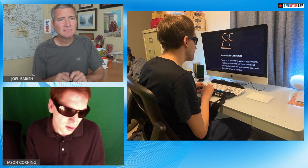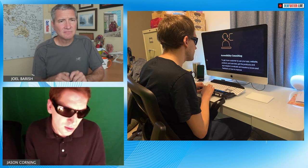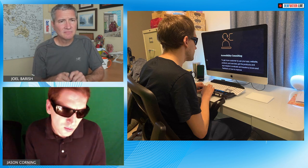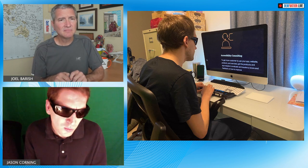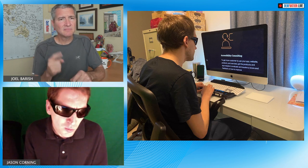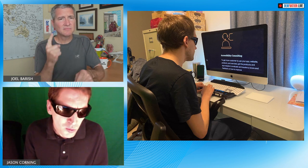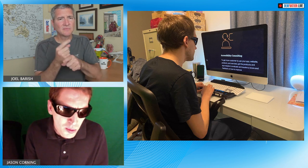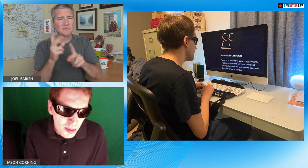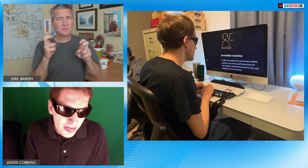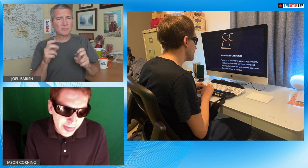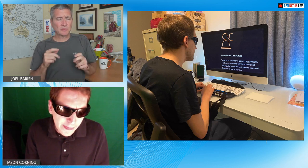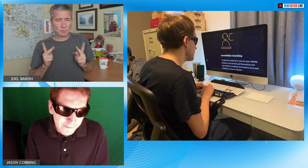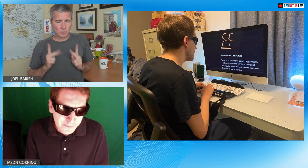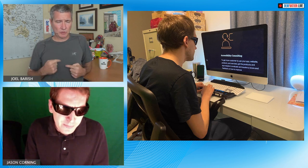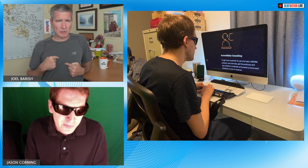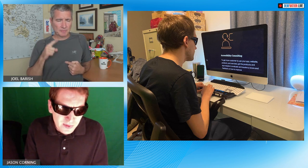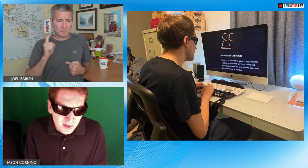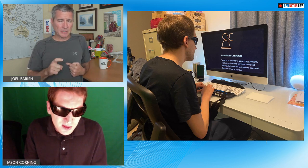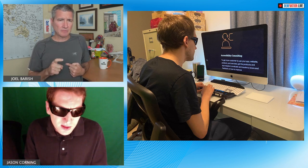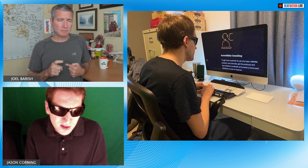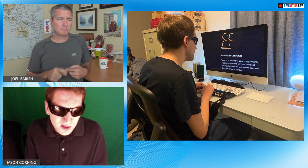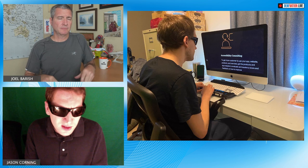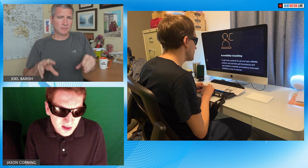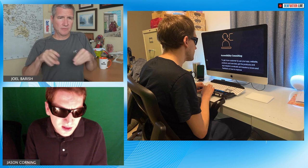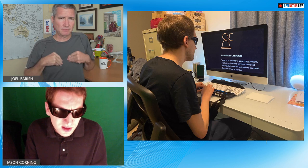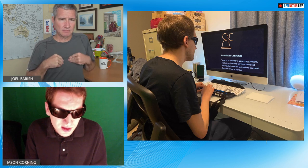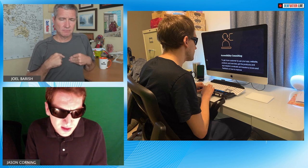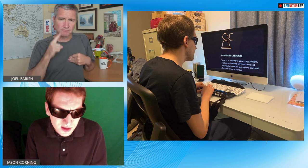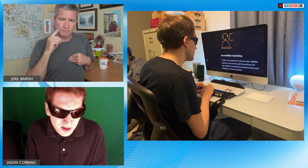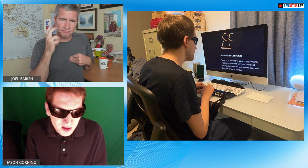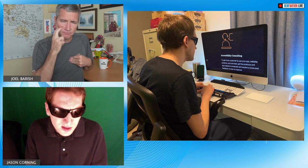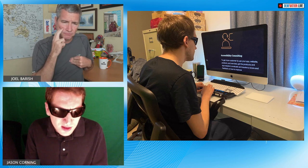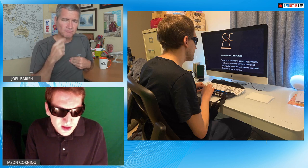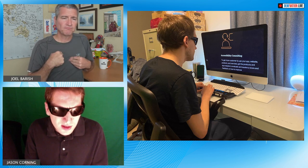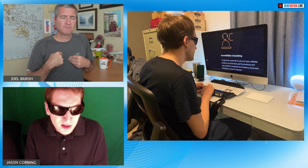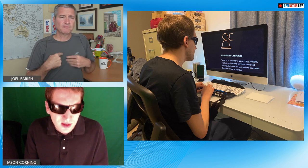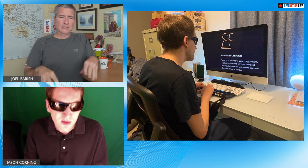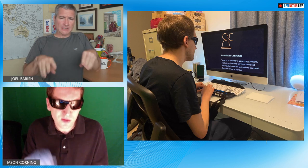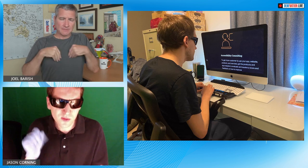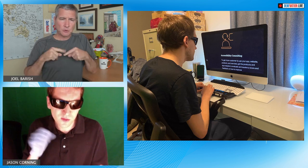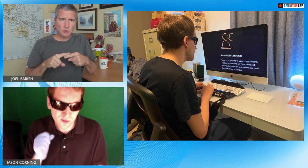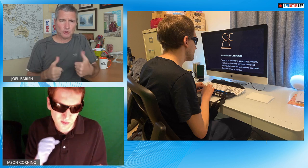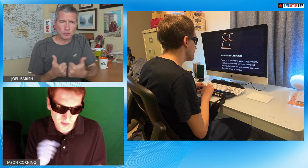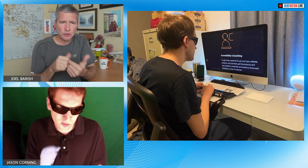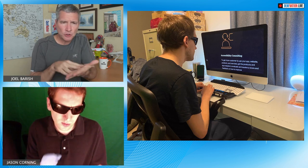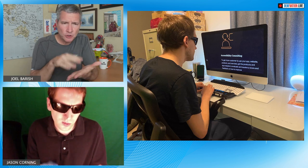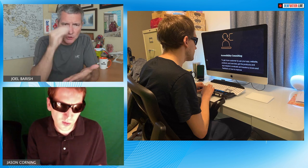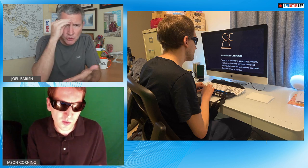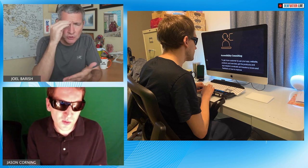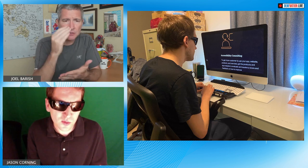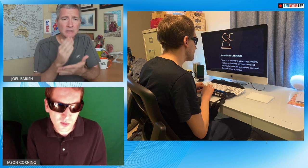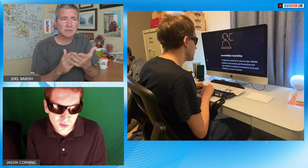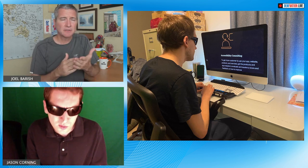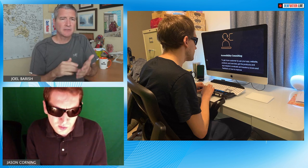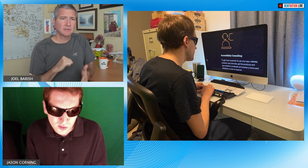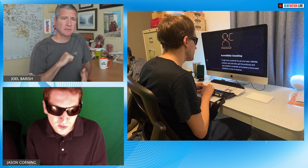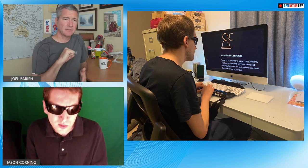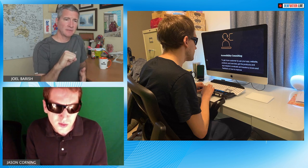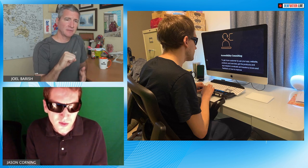right, a person has needs. People need to learn to accept that they are deafblind Accept the challenge to learn